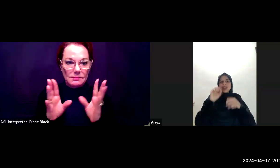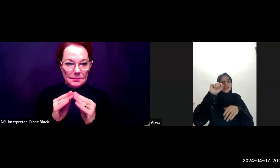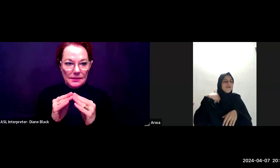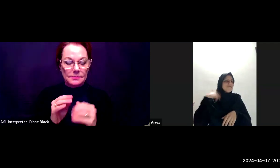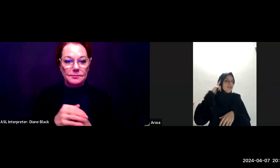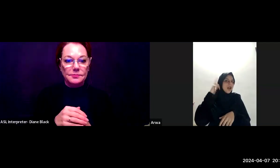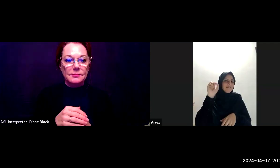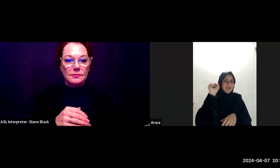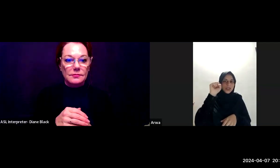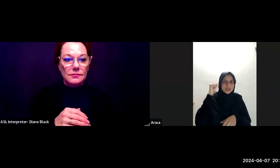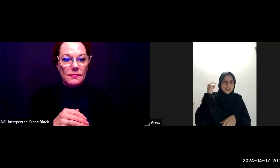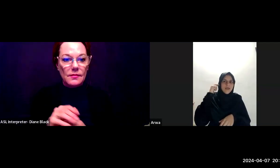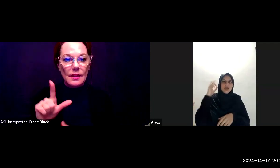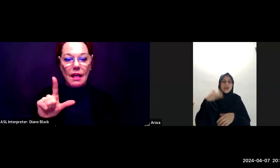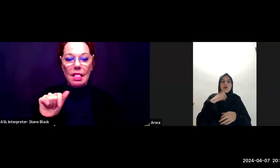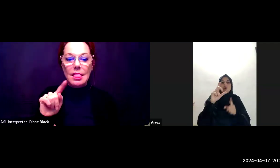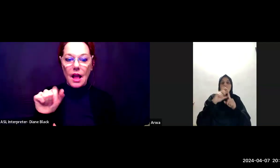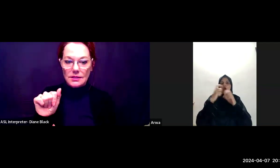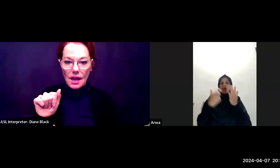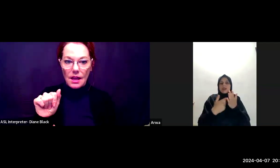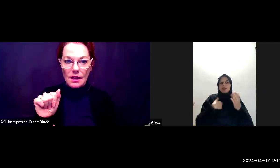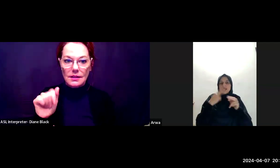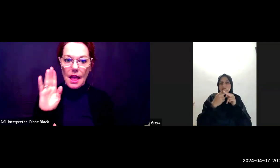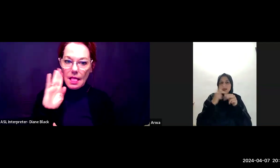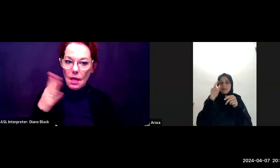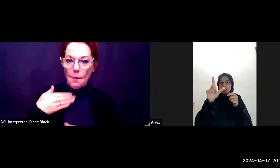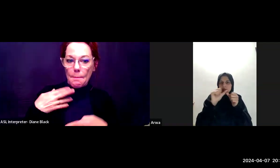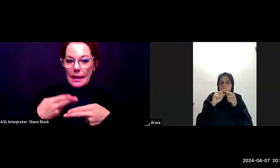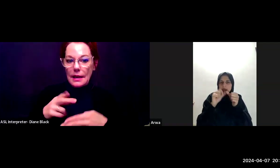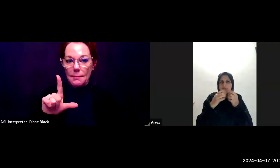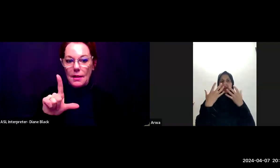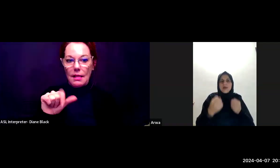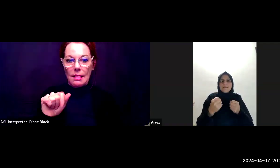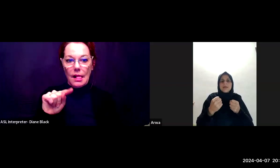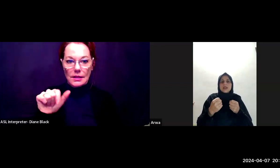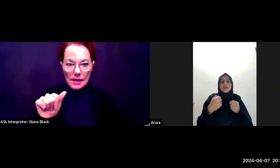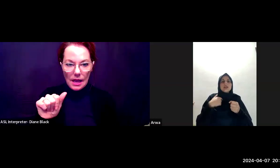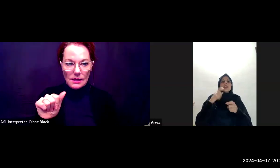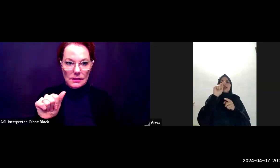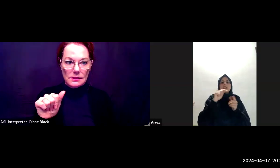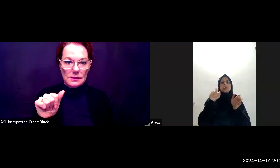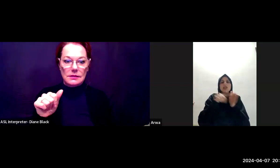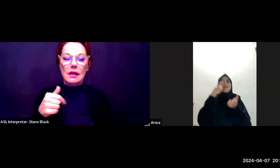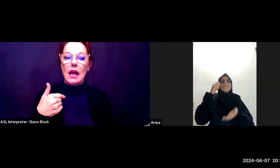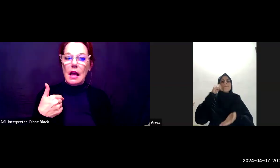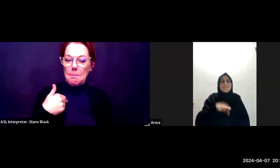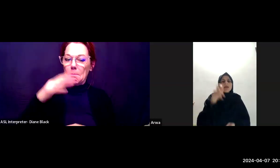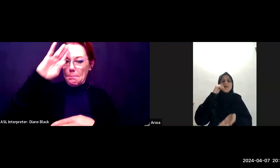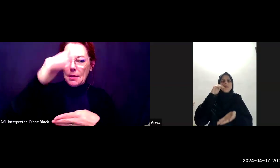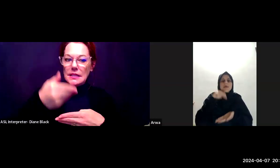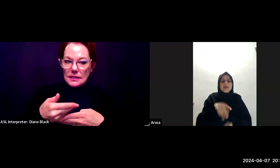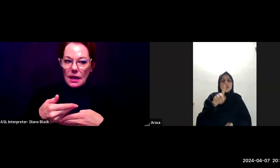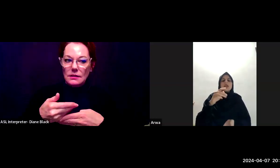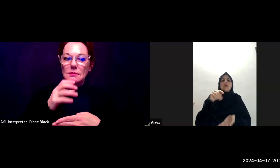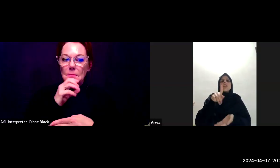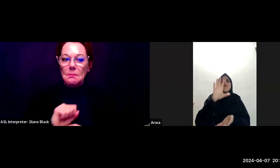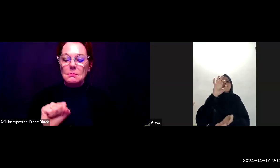can. [Lata speaking] okay Doctor my name is Lata. i want to have some details about my son. he's around 50 and he has